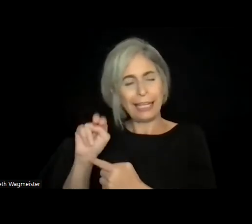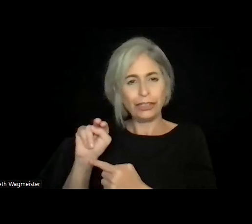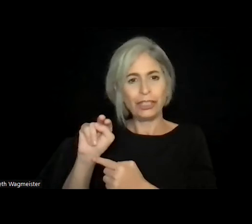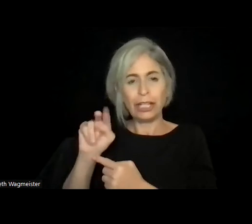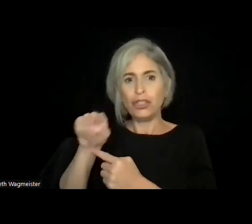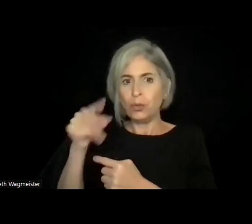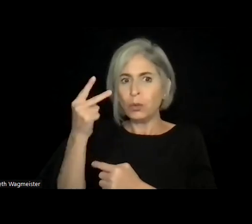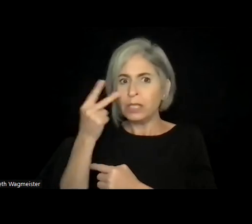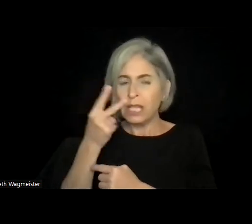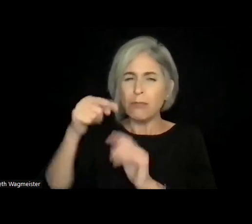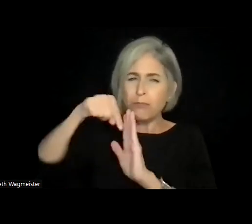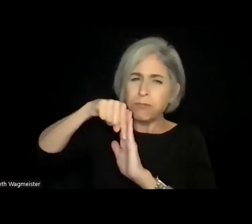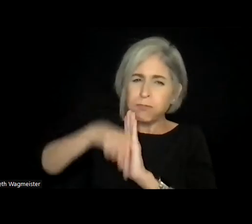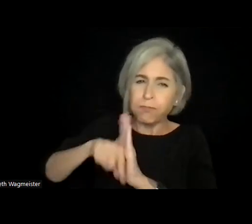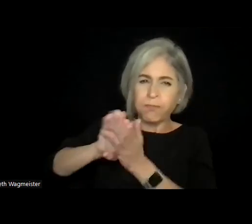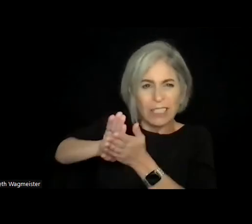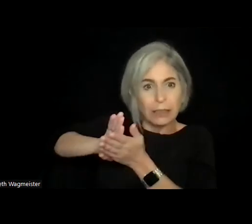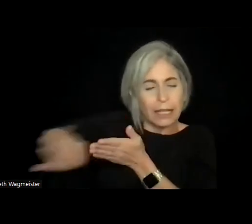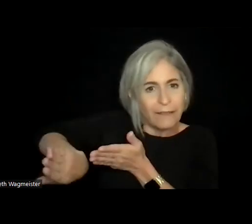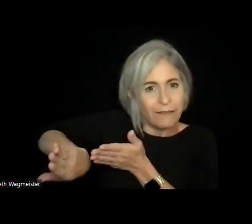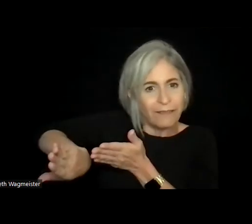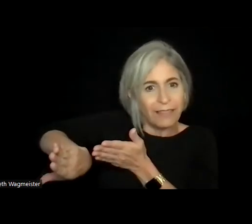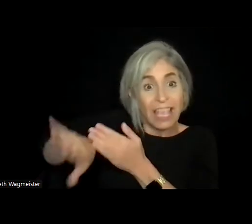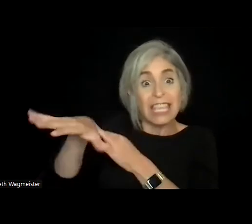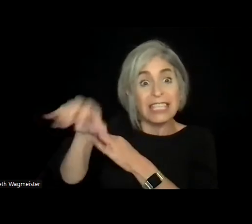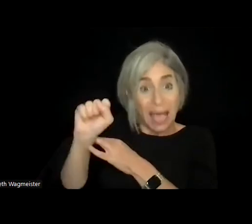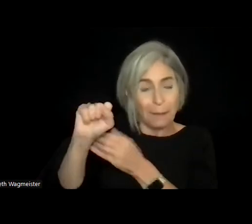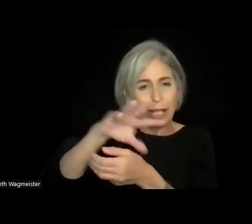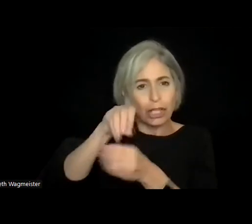fact you can look at almost any funded study, any